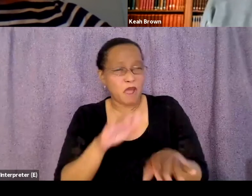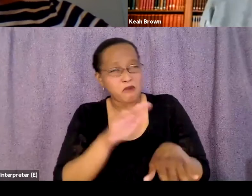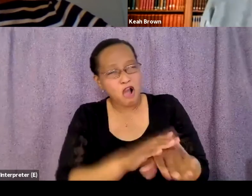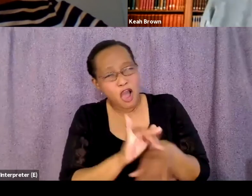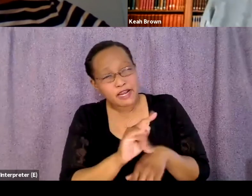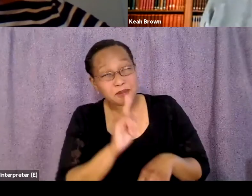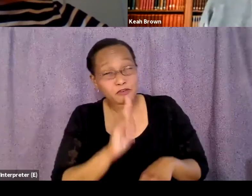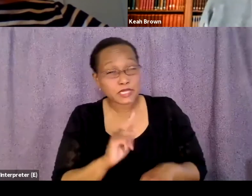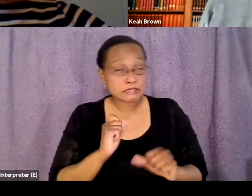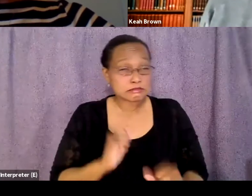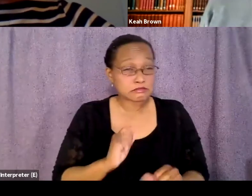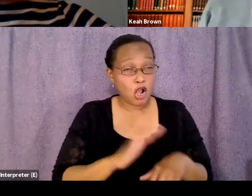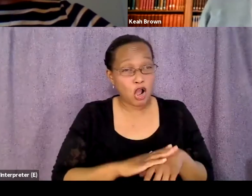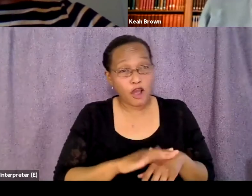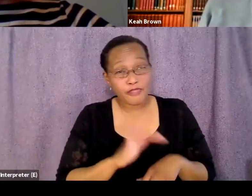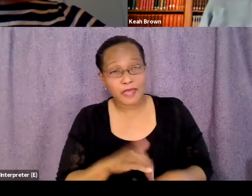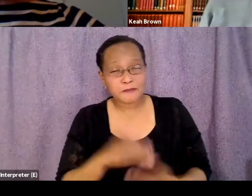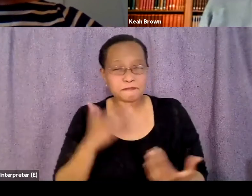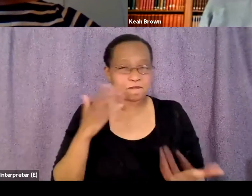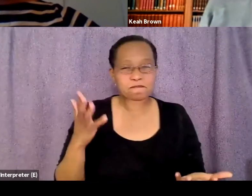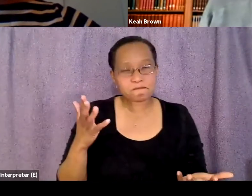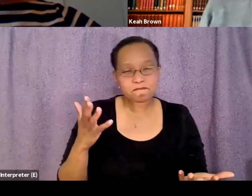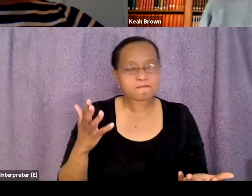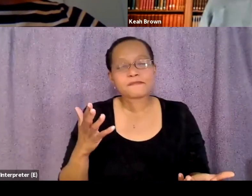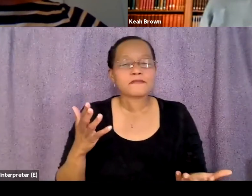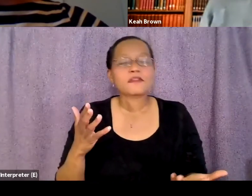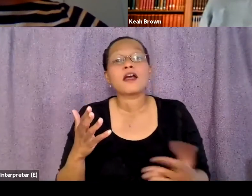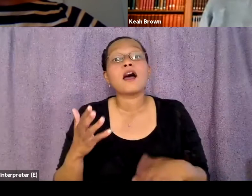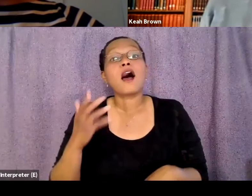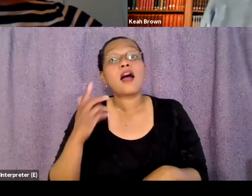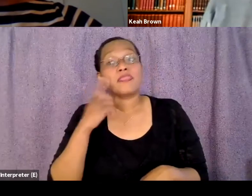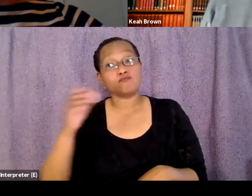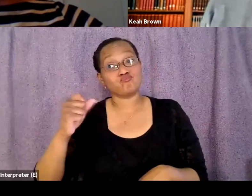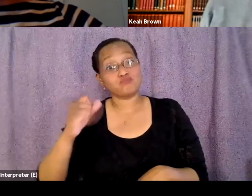Keah Brown: um I think it is because, again they're controlling the narrative and I think,